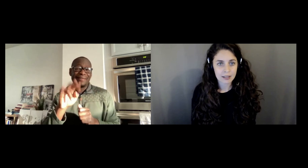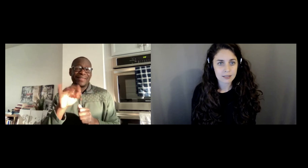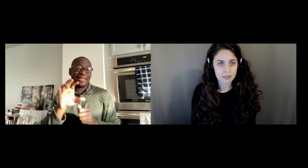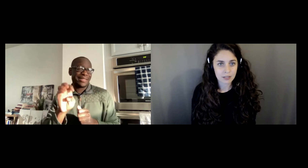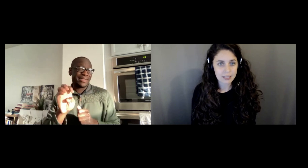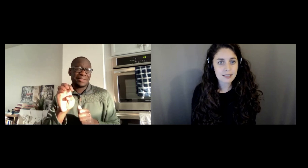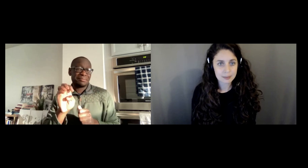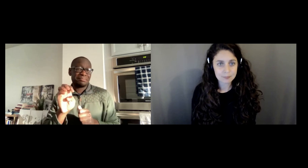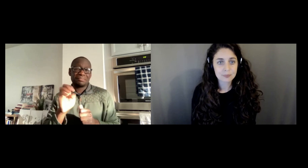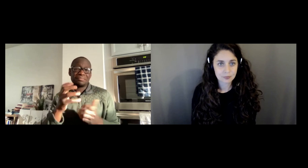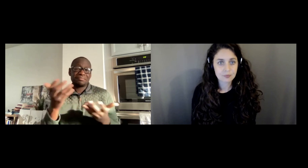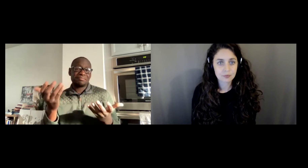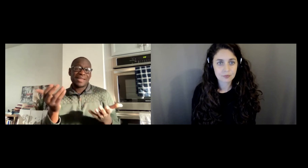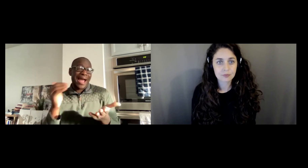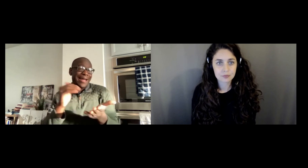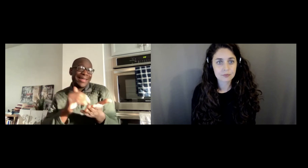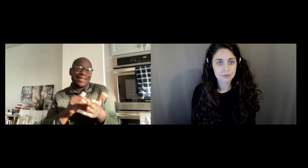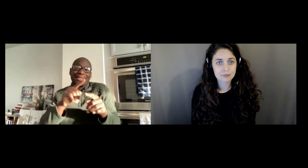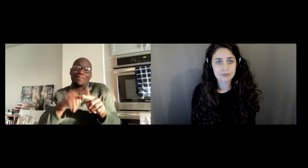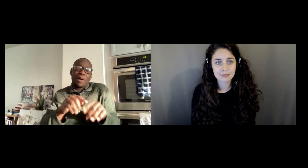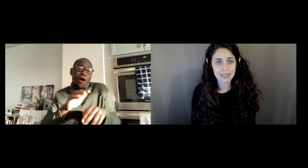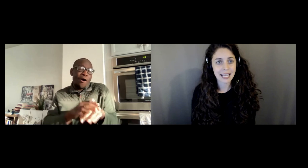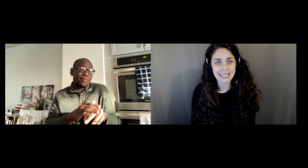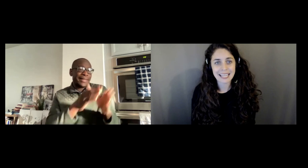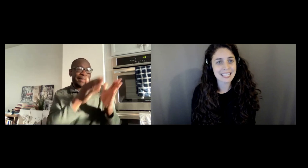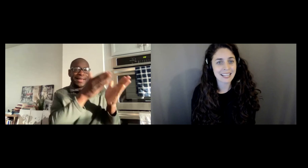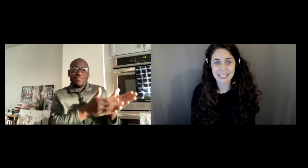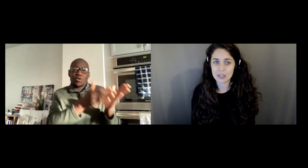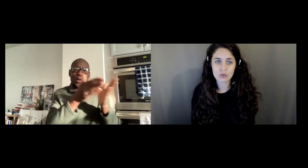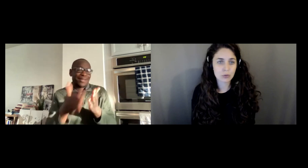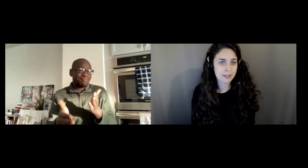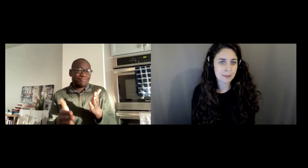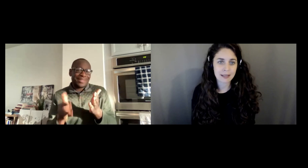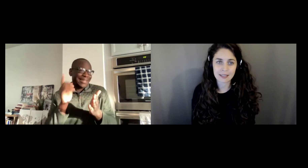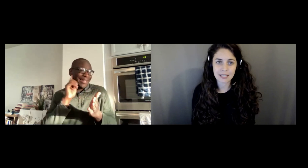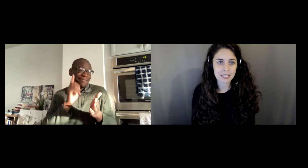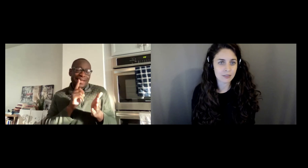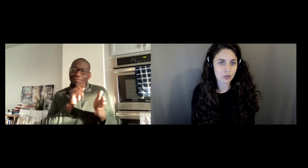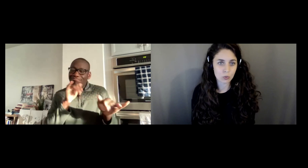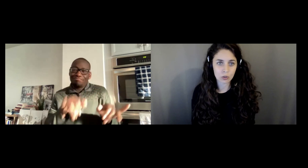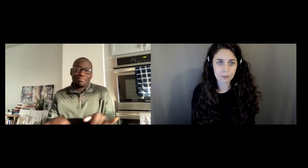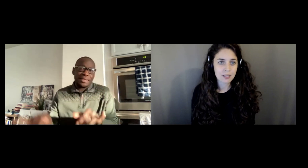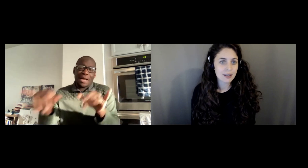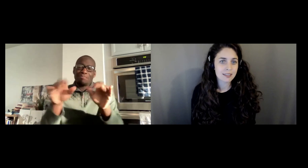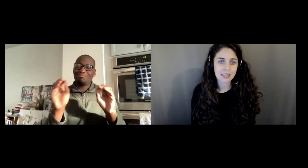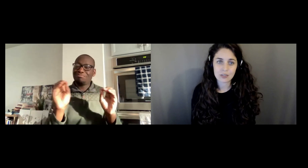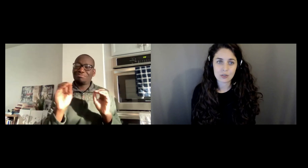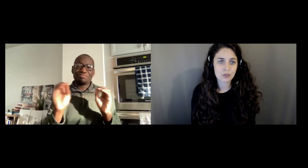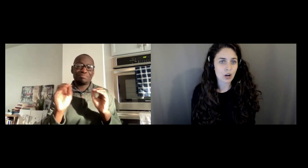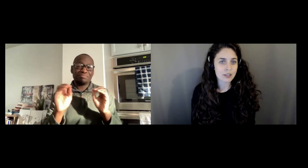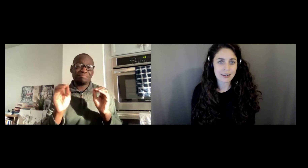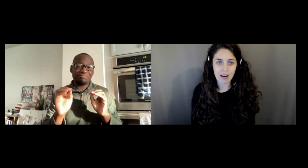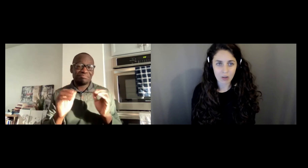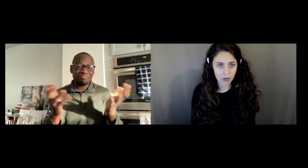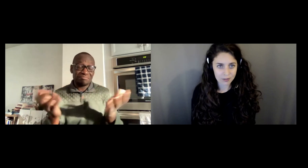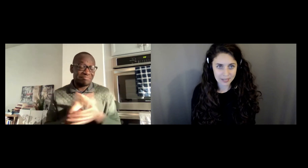device, and again it truly depends on the individual. Deaf students are not all the same.